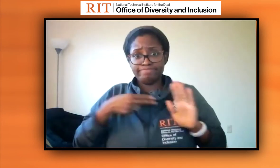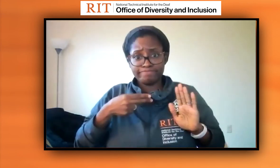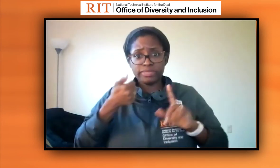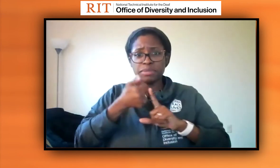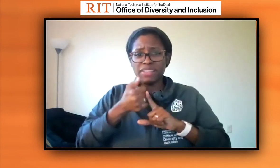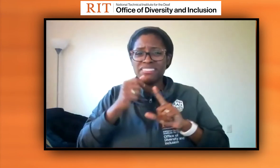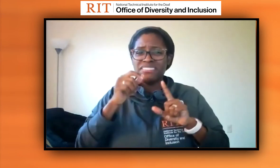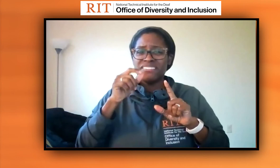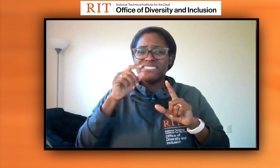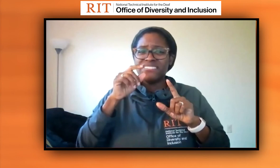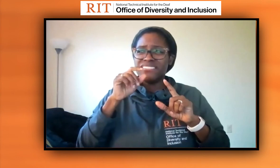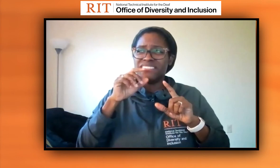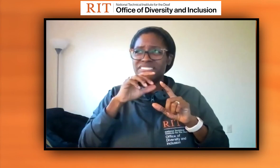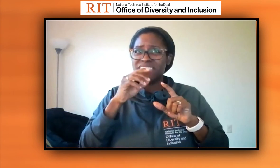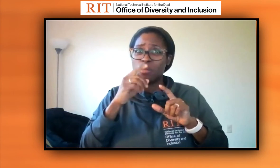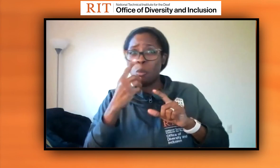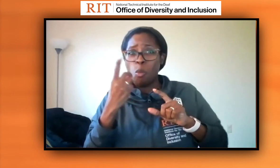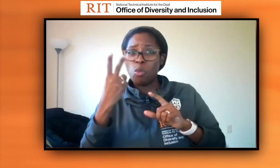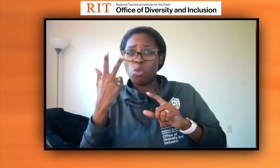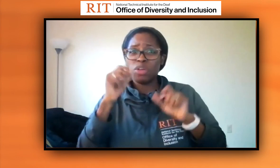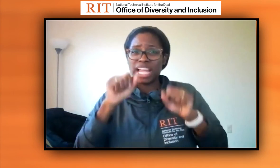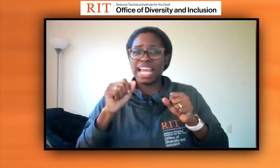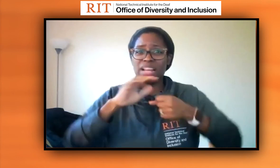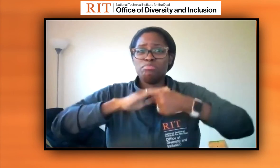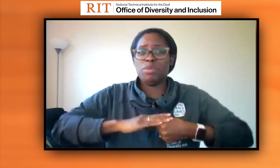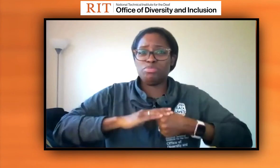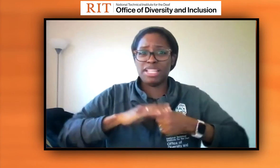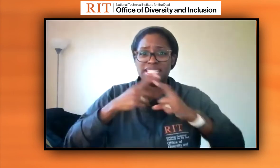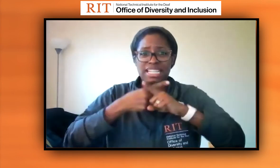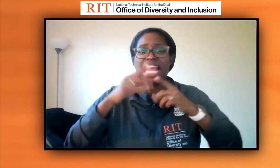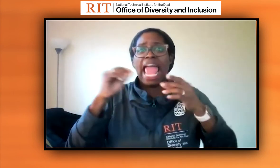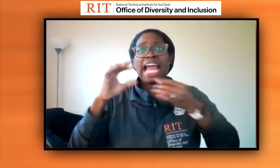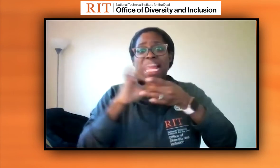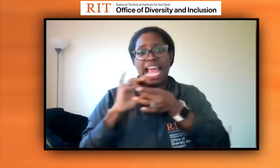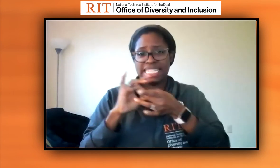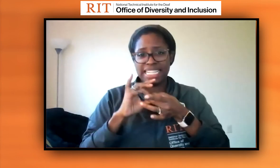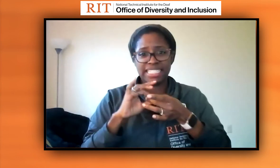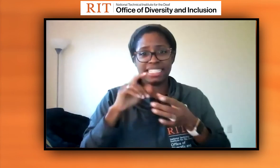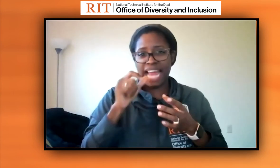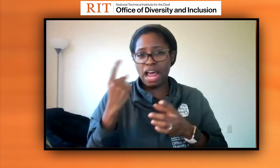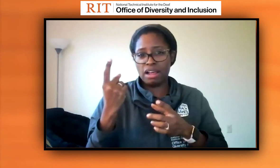that we identify with or resonate with. And some of them can be oppressed groups